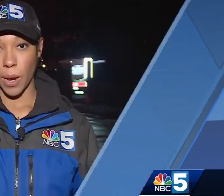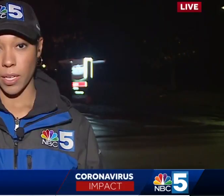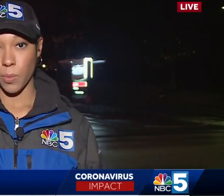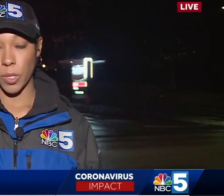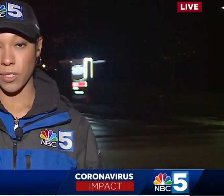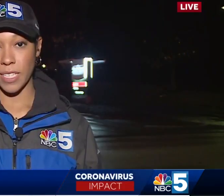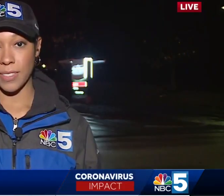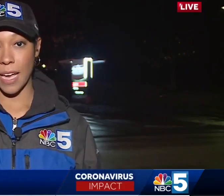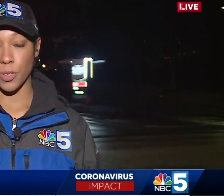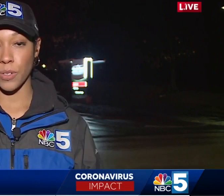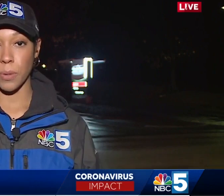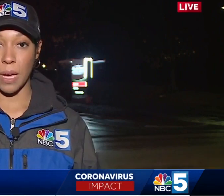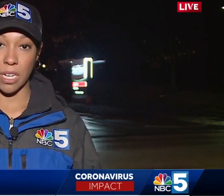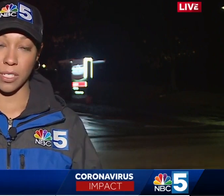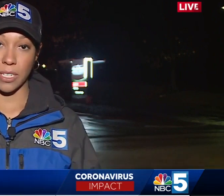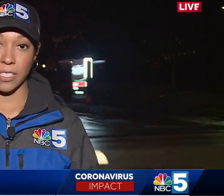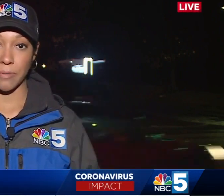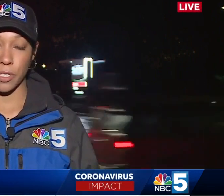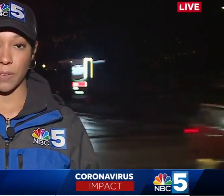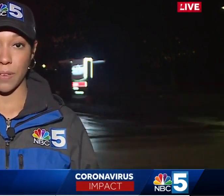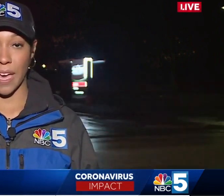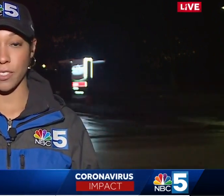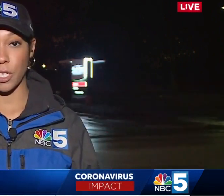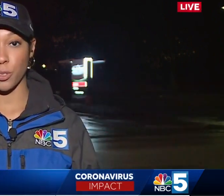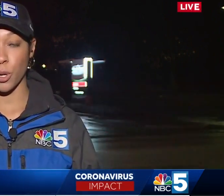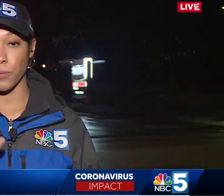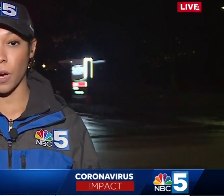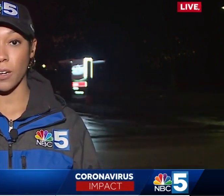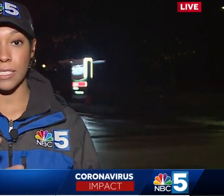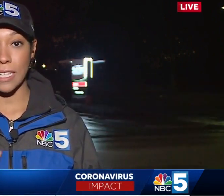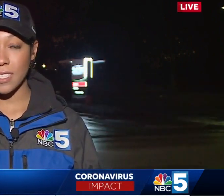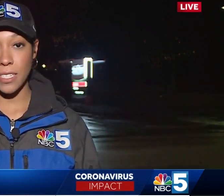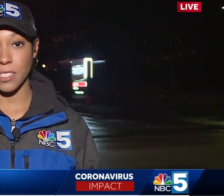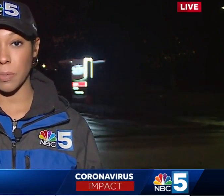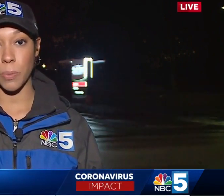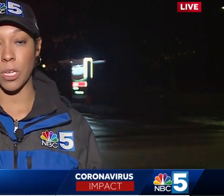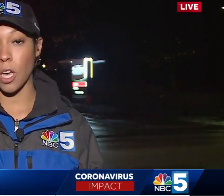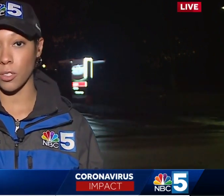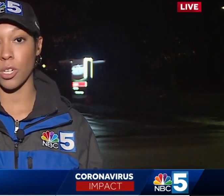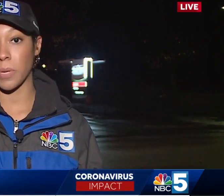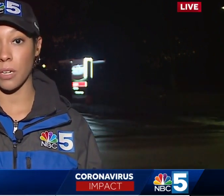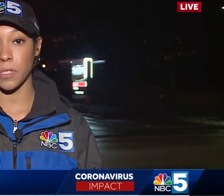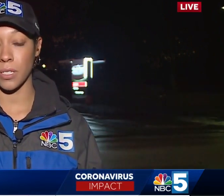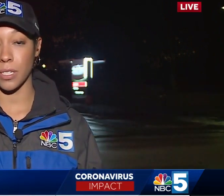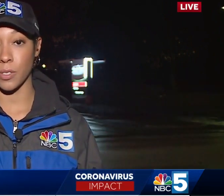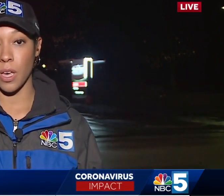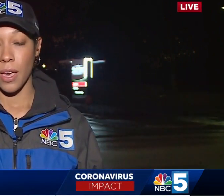SHE JOINS US LIVE OUTSIDE U-V- M MEDICAL CENTER. WITH THE BIG TAKEAWAYS. ZURI?